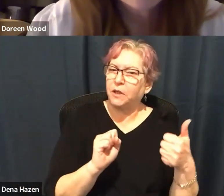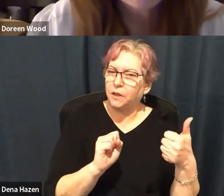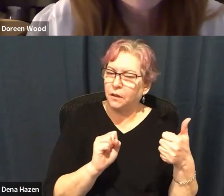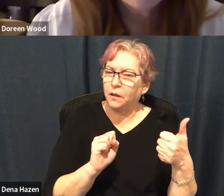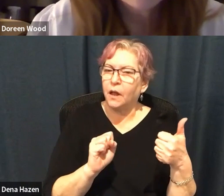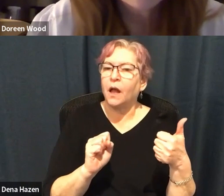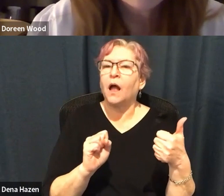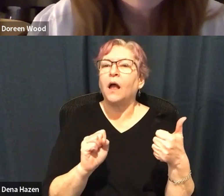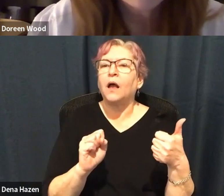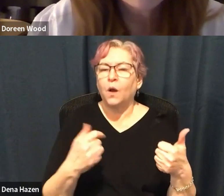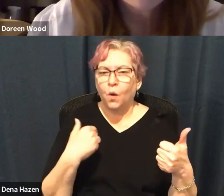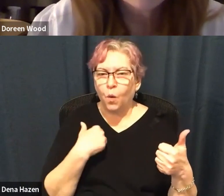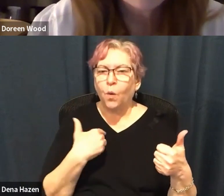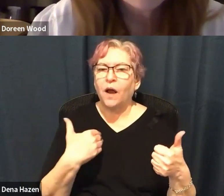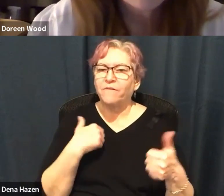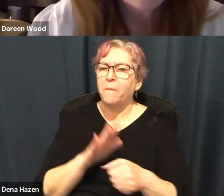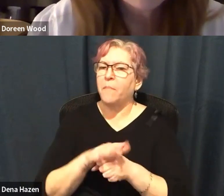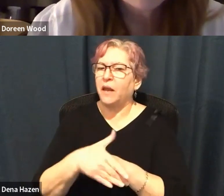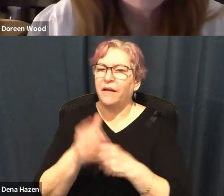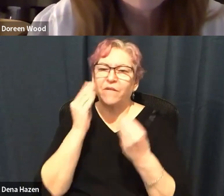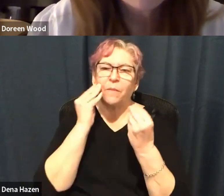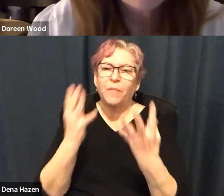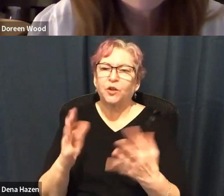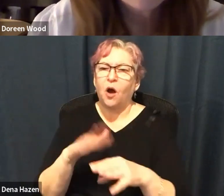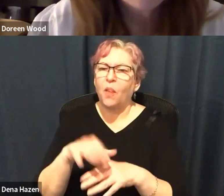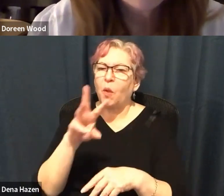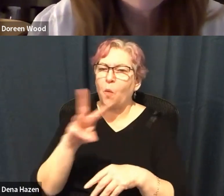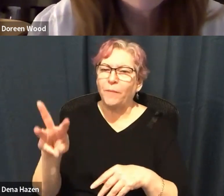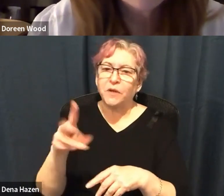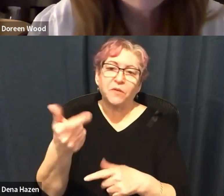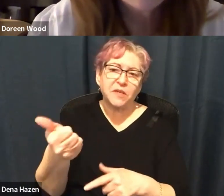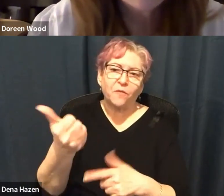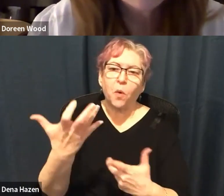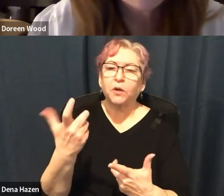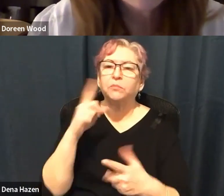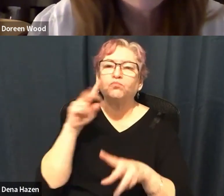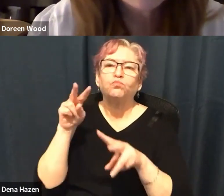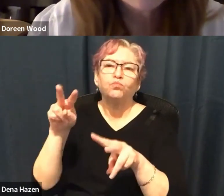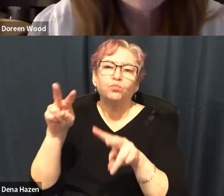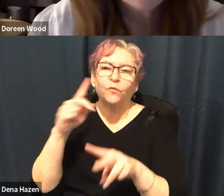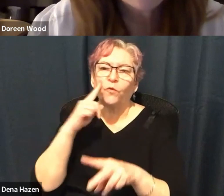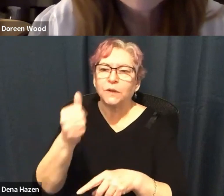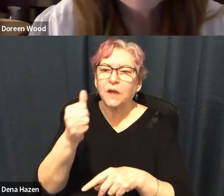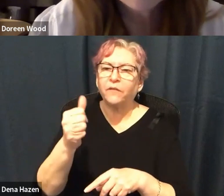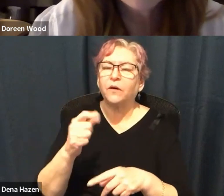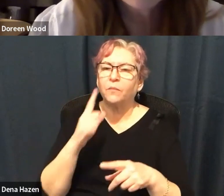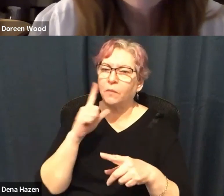and we have plenty of information on our website, if you'd like to follow up on that. But we have done all the safety elements